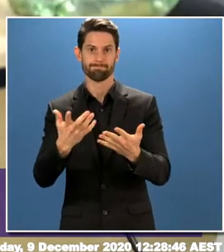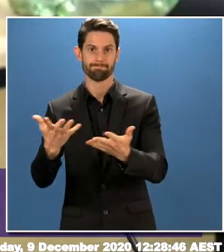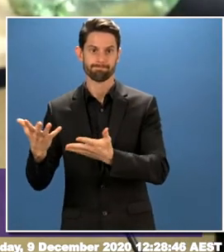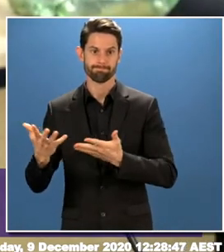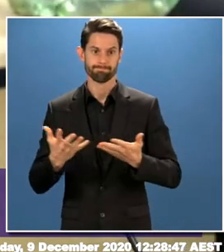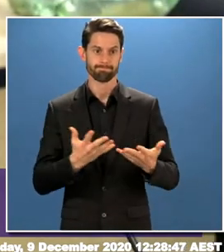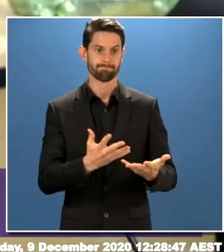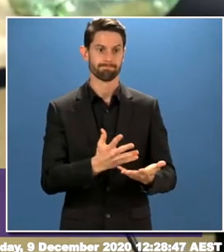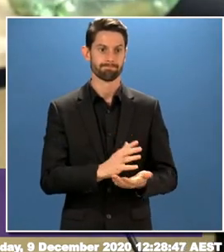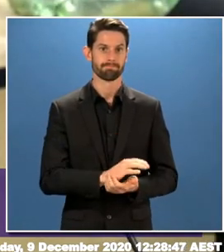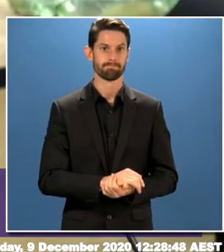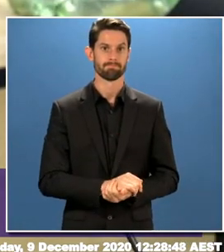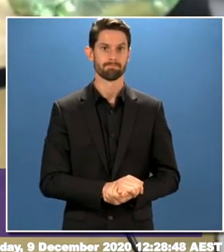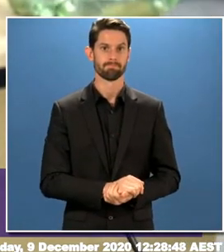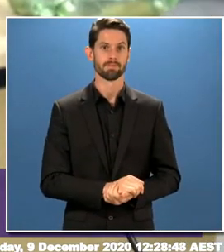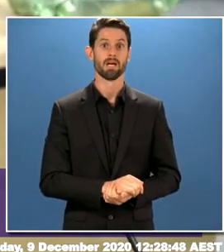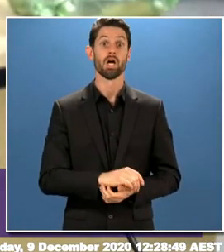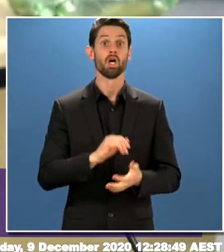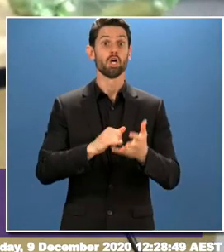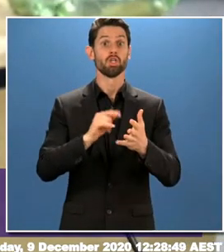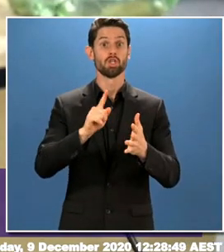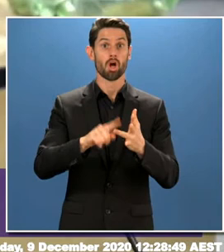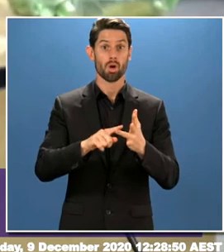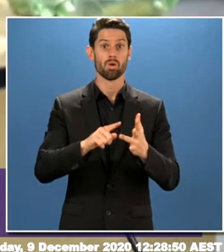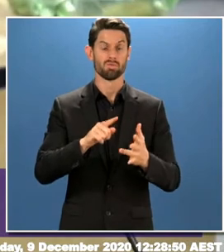training. But then when it comes to places, and you refer to that,